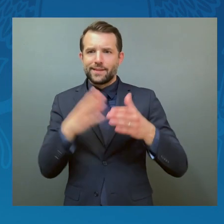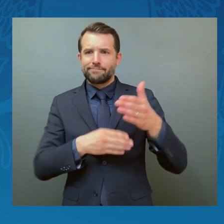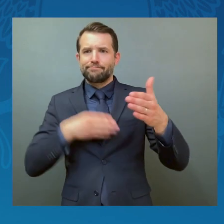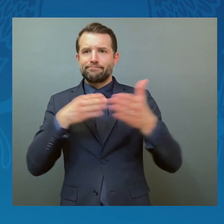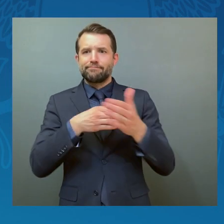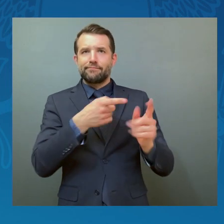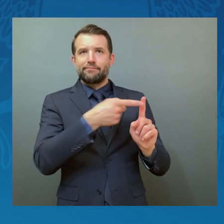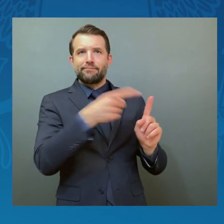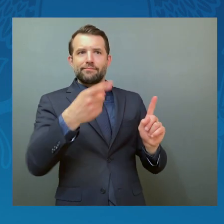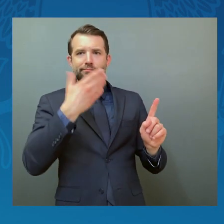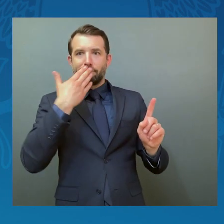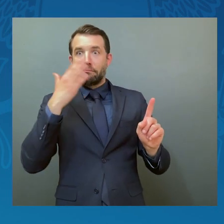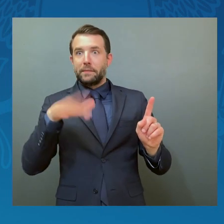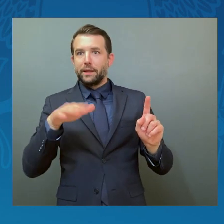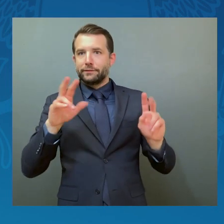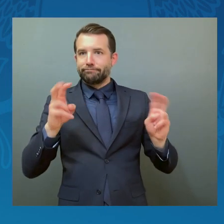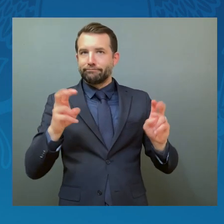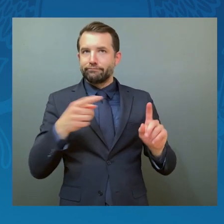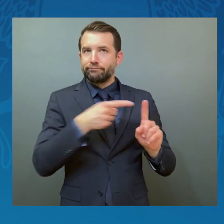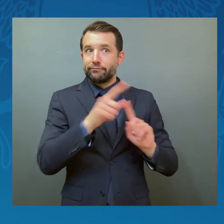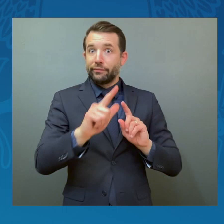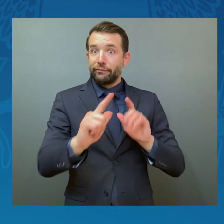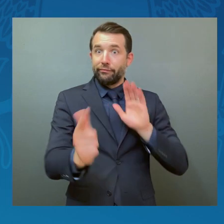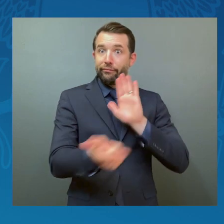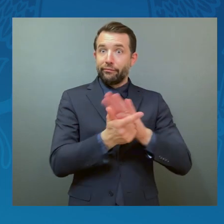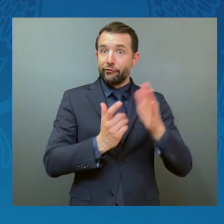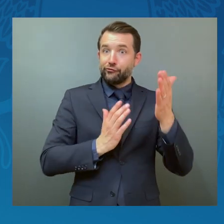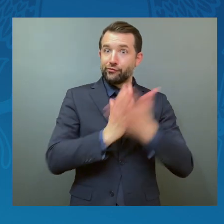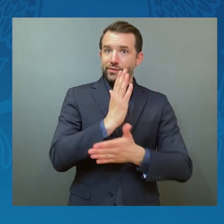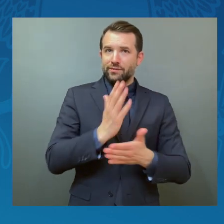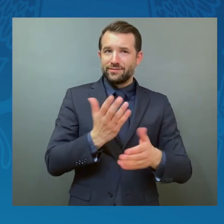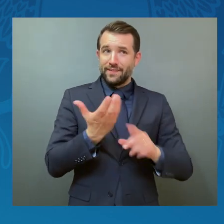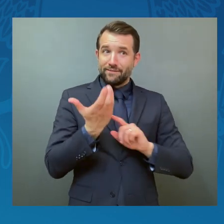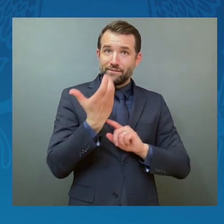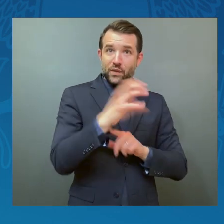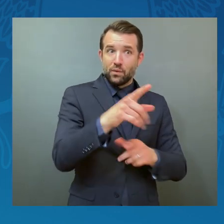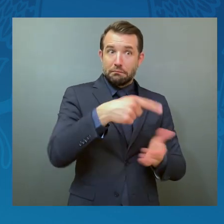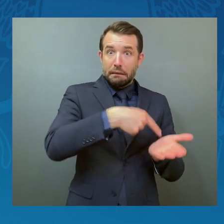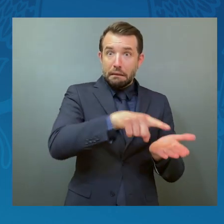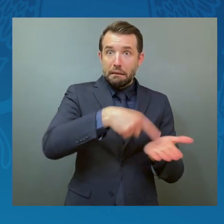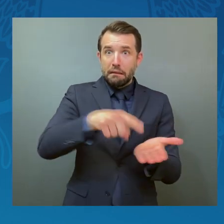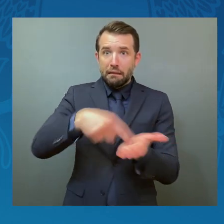to force people to pay medical debt. Some debt collection companies harass